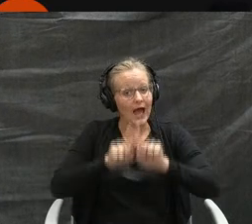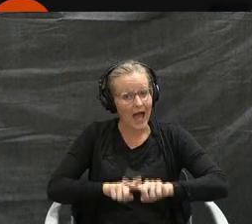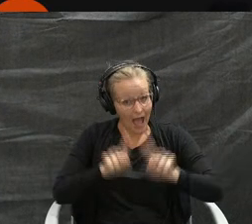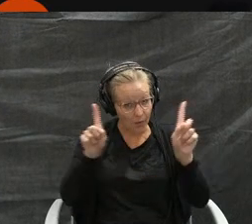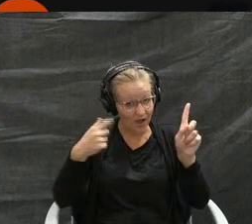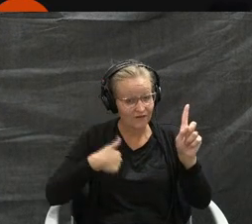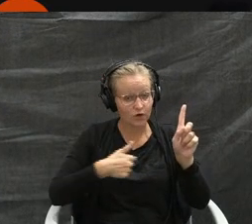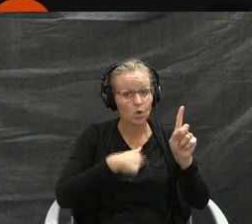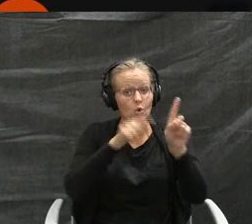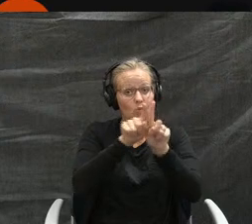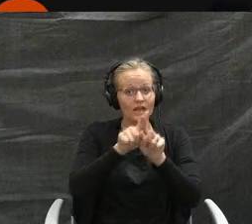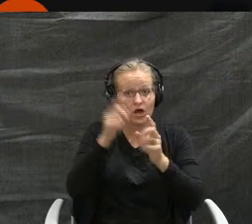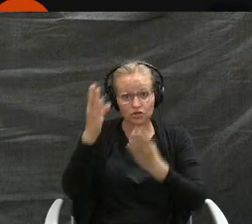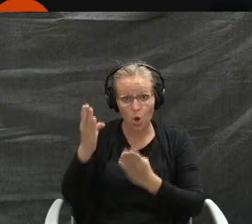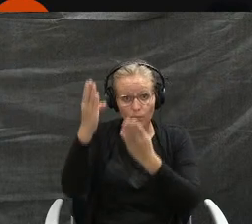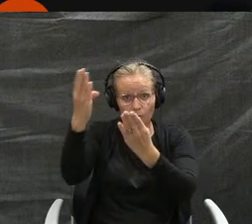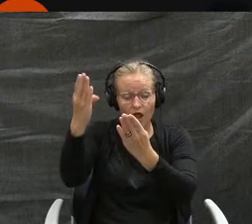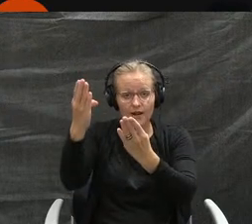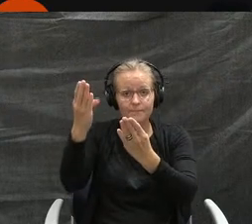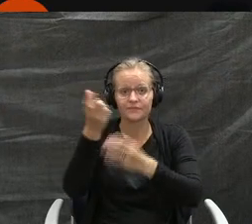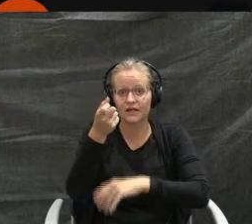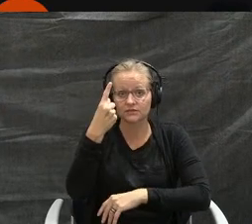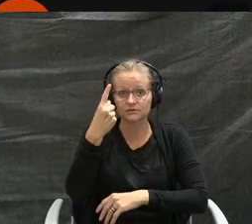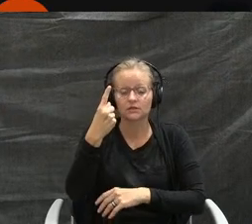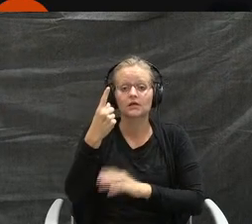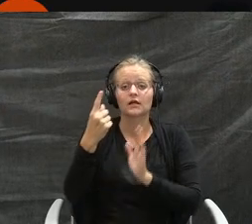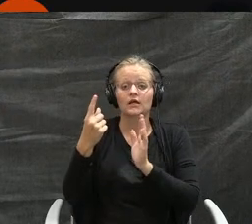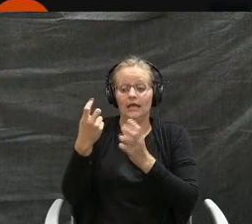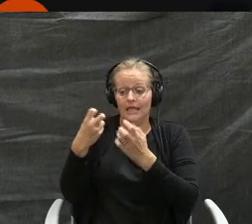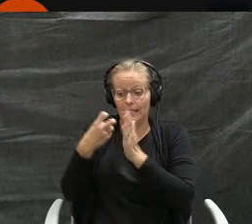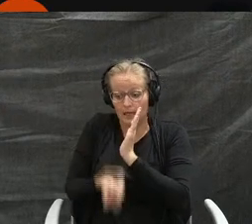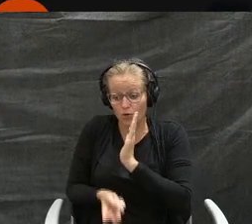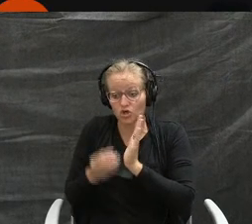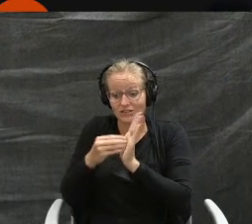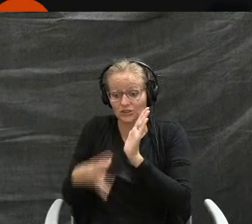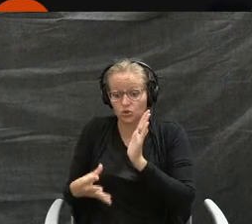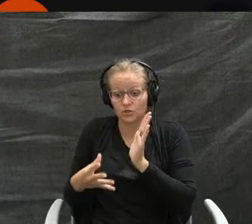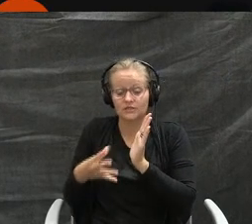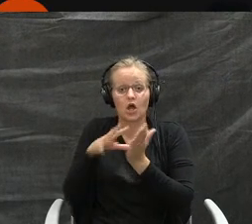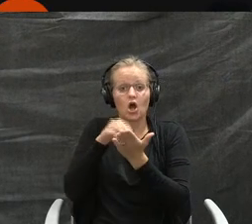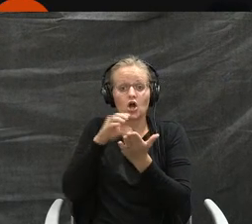immersion students are learning the same content as students in the regular program, but in a